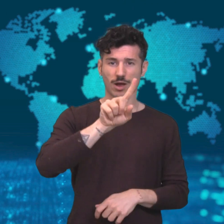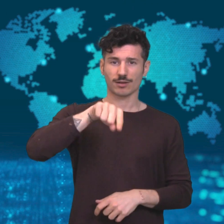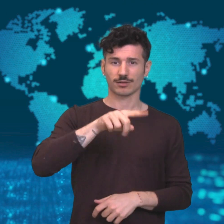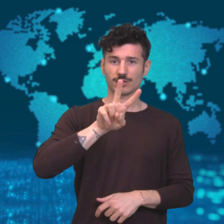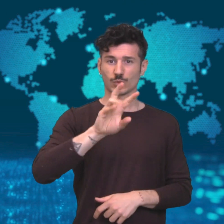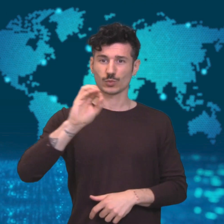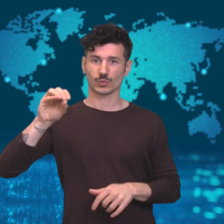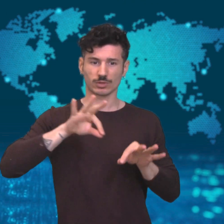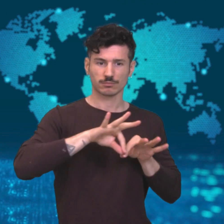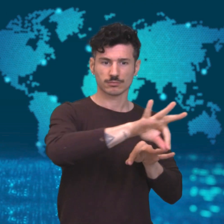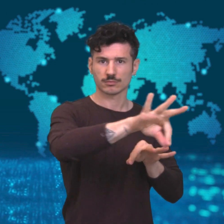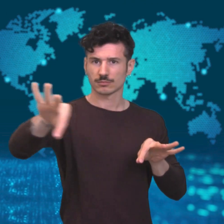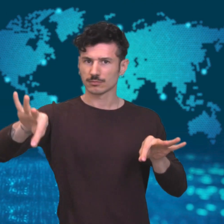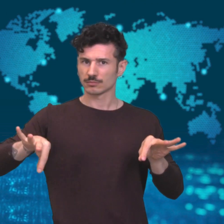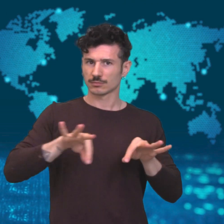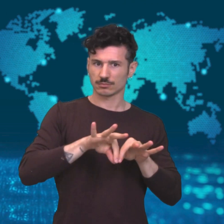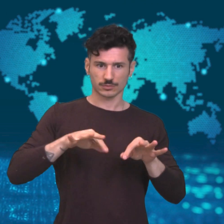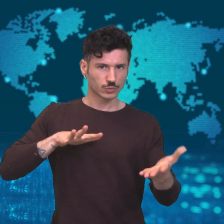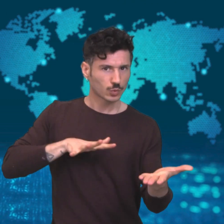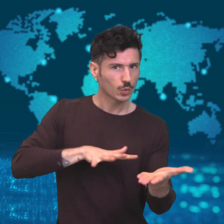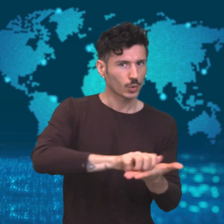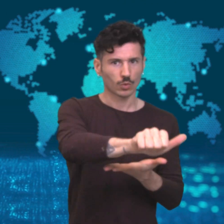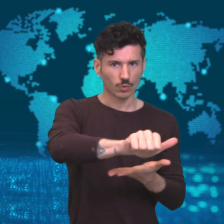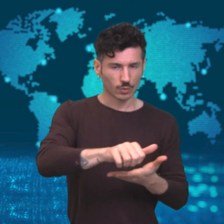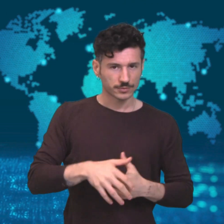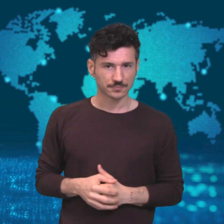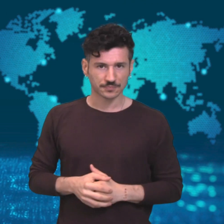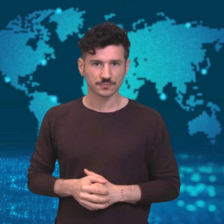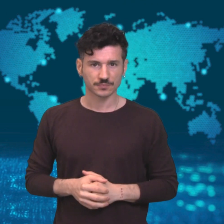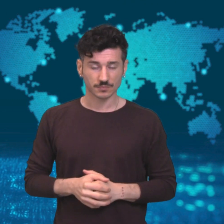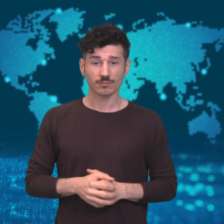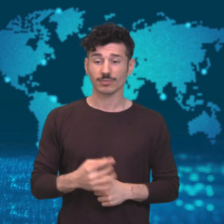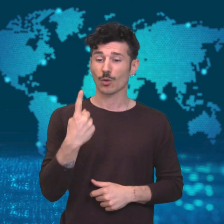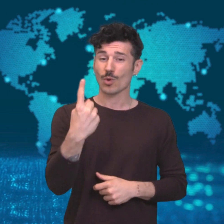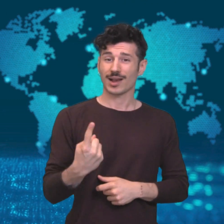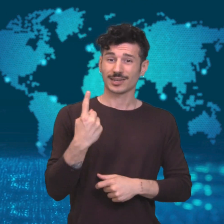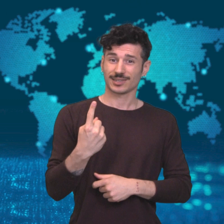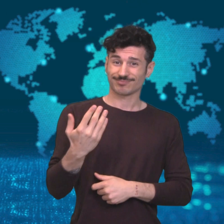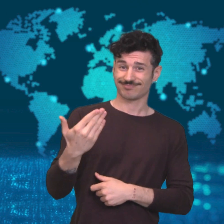more than 1200 square kilometers of forest being